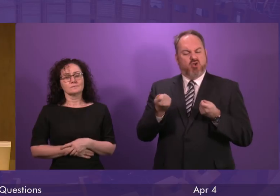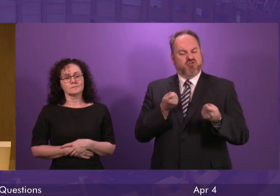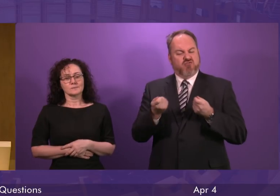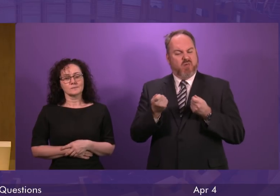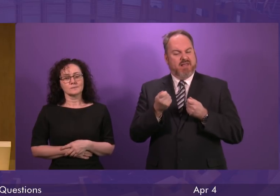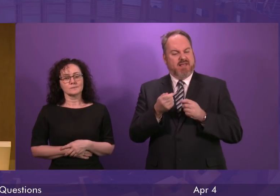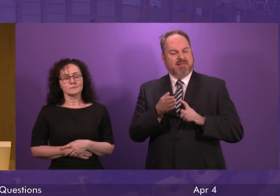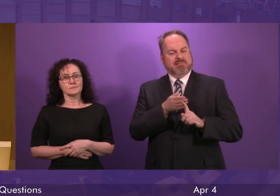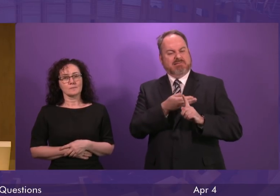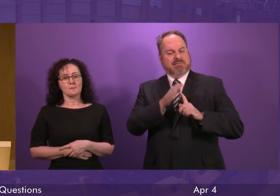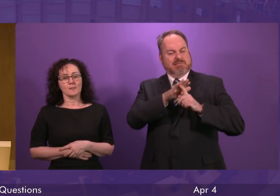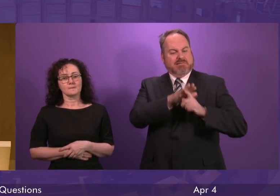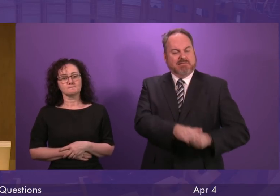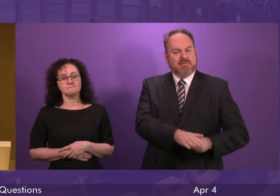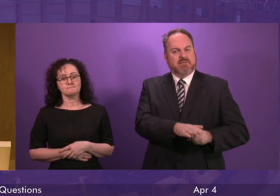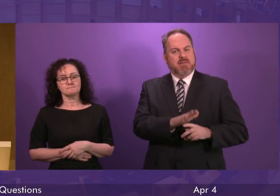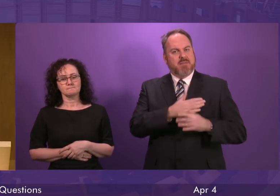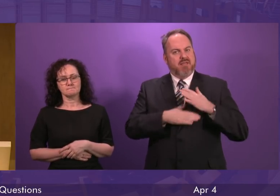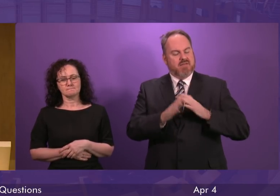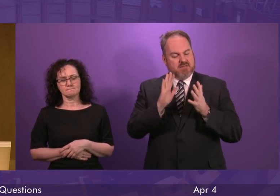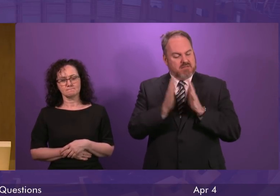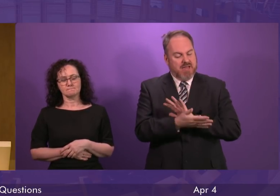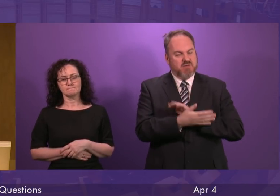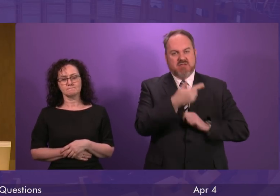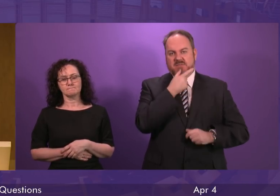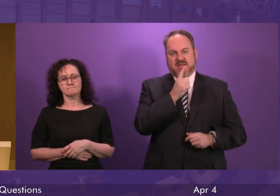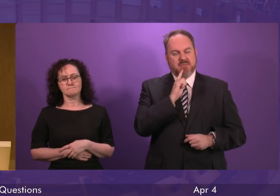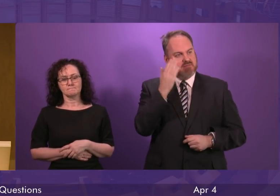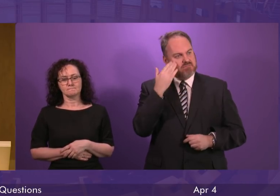most damaging and long-lasting effects on individuals. Does the First Minister agree